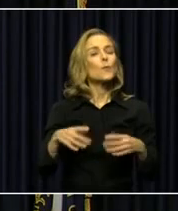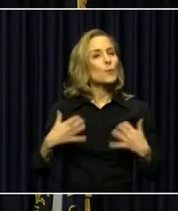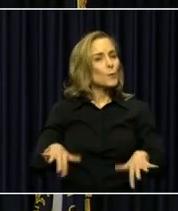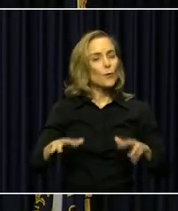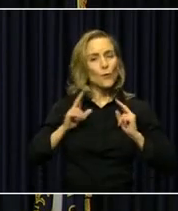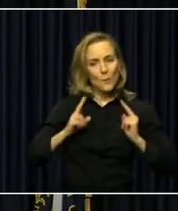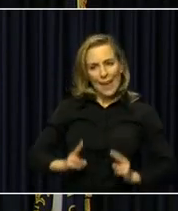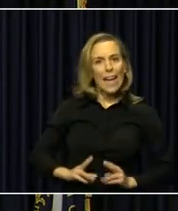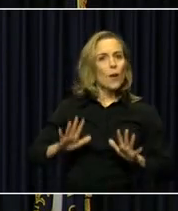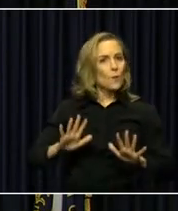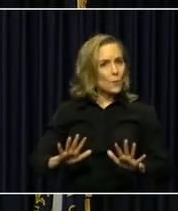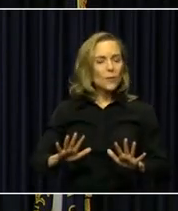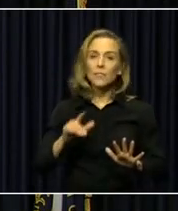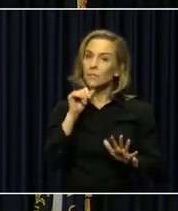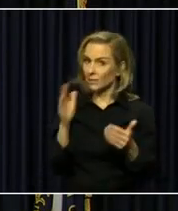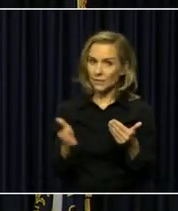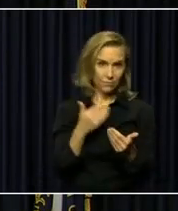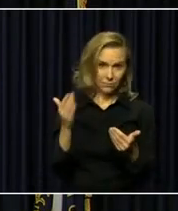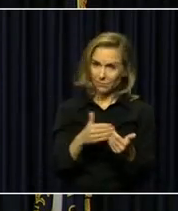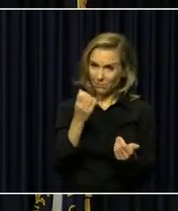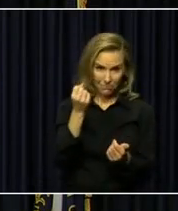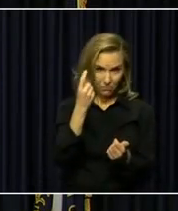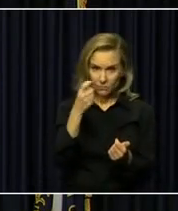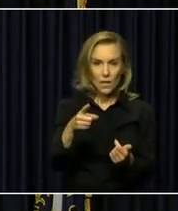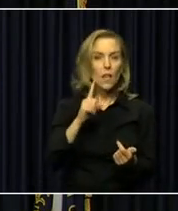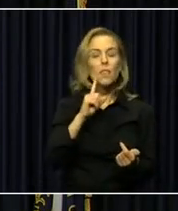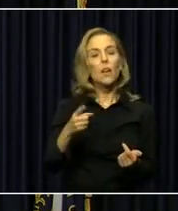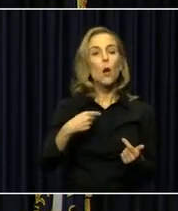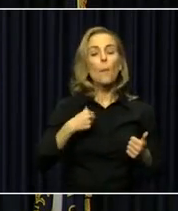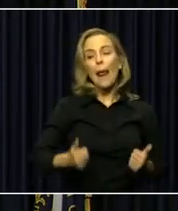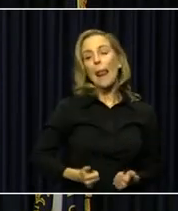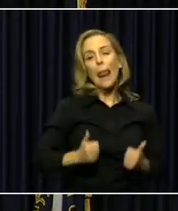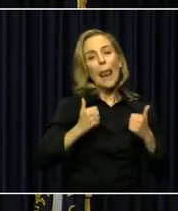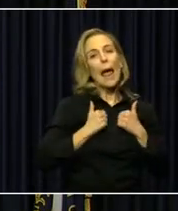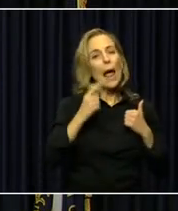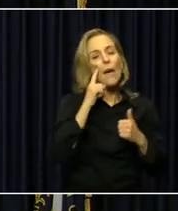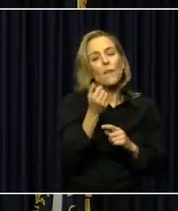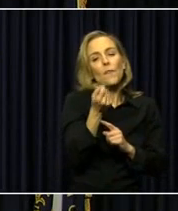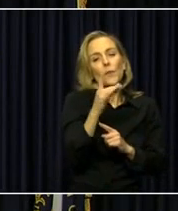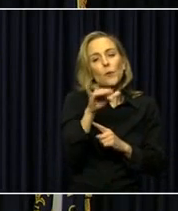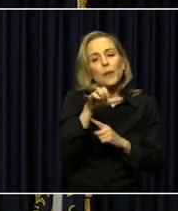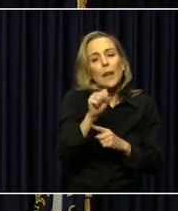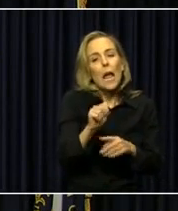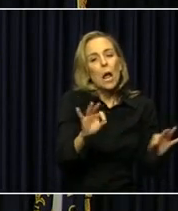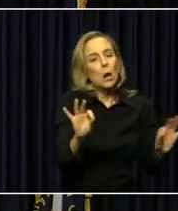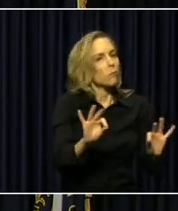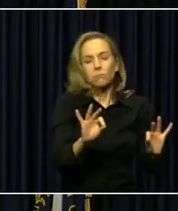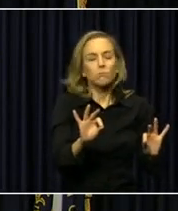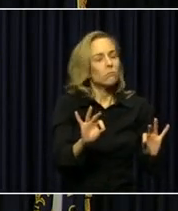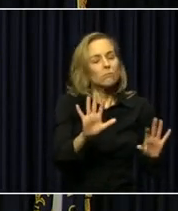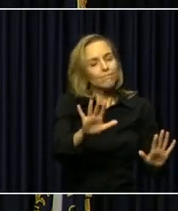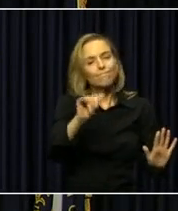IN OTHER CHALLENGES, IN OTHER CRISES WE DIDN'T HAVE THE SAME INFORMATION, THE SAME KNOWLEDGE